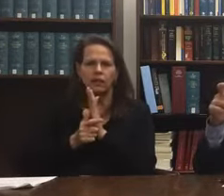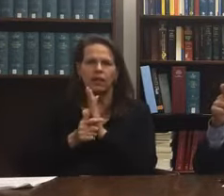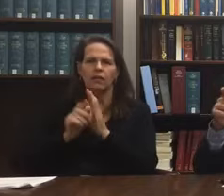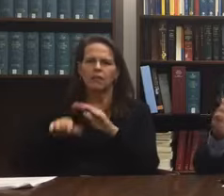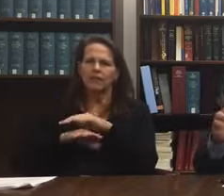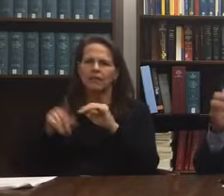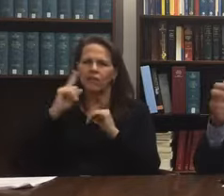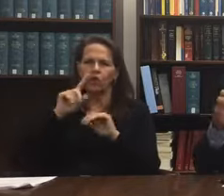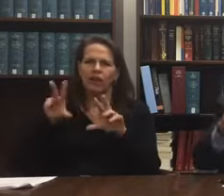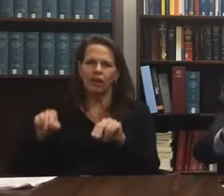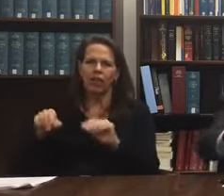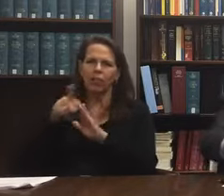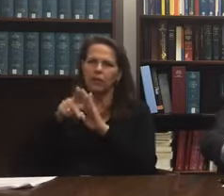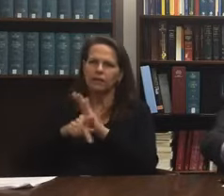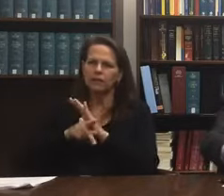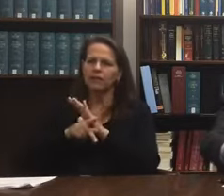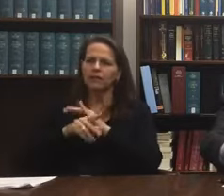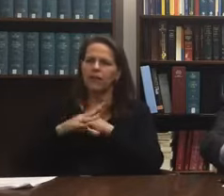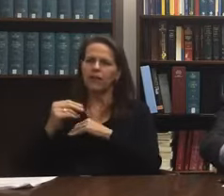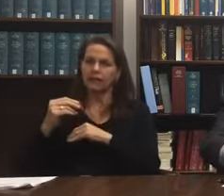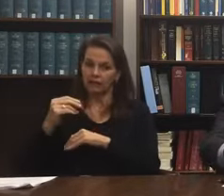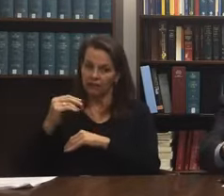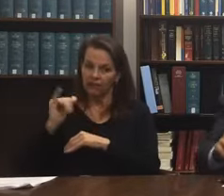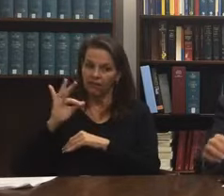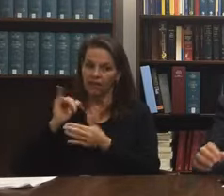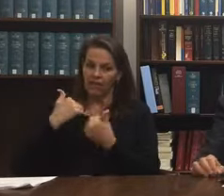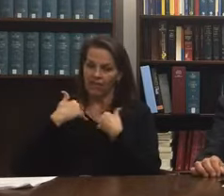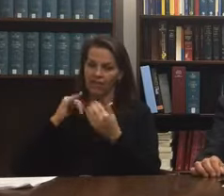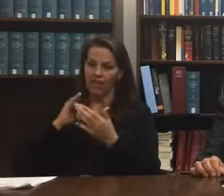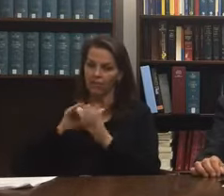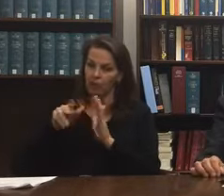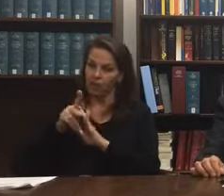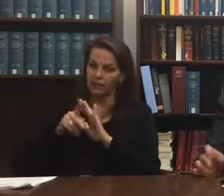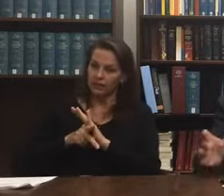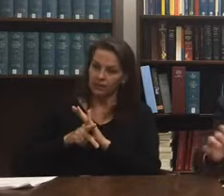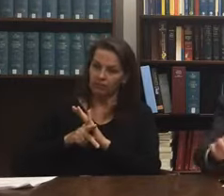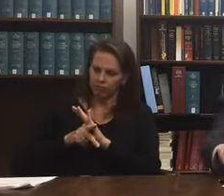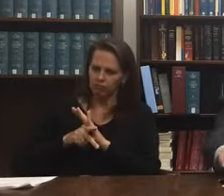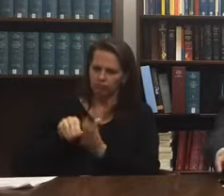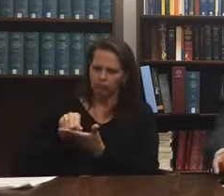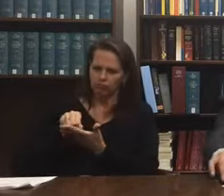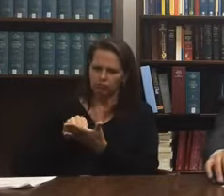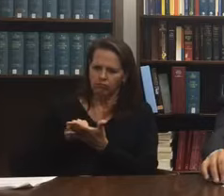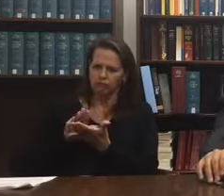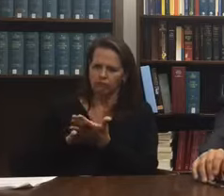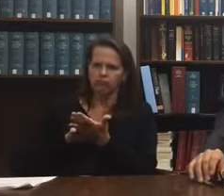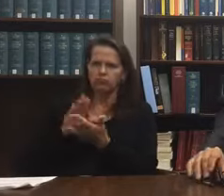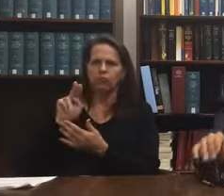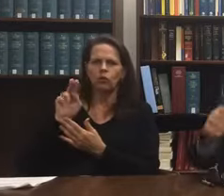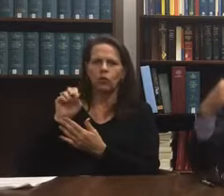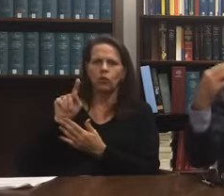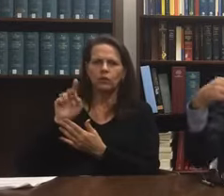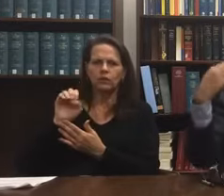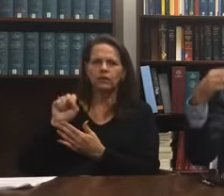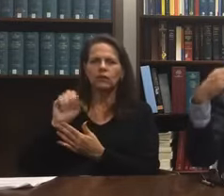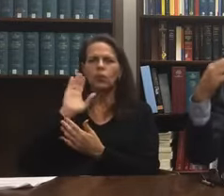one are they saying it's this particular policy and then take notes and we talked about that because you're you know they're gonna be talking talking talking